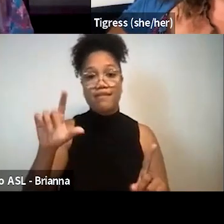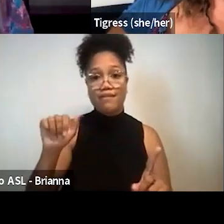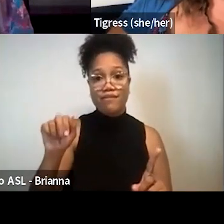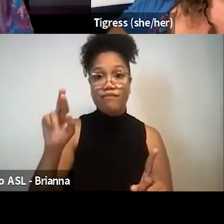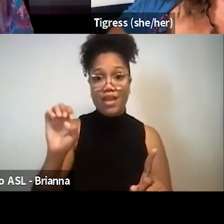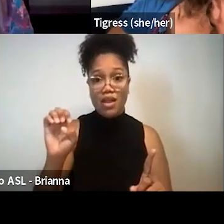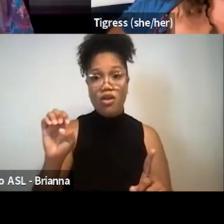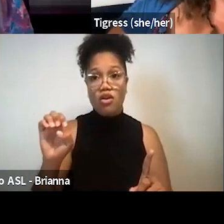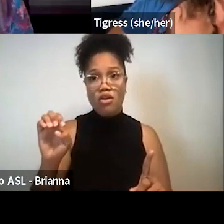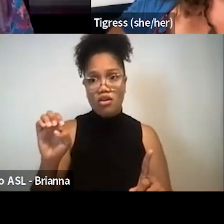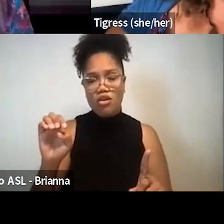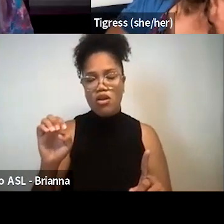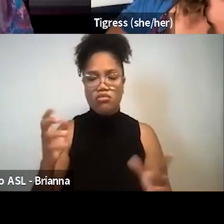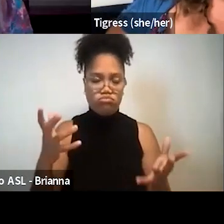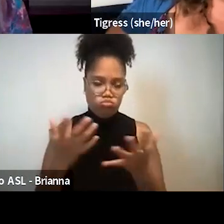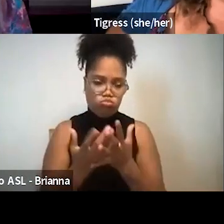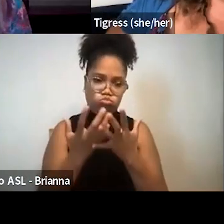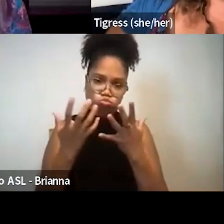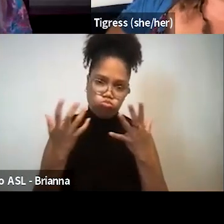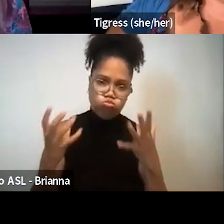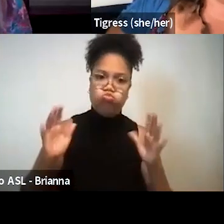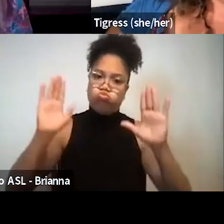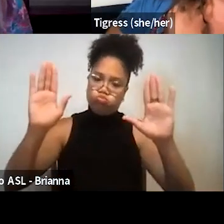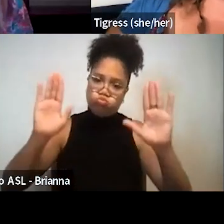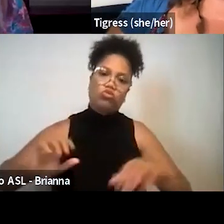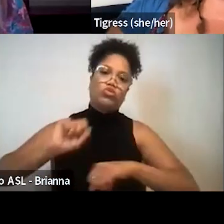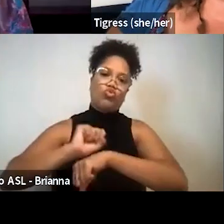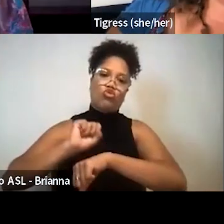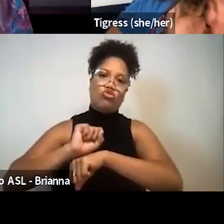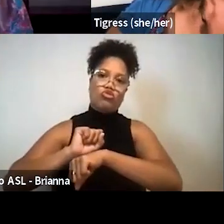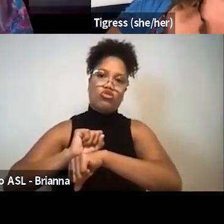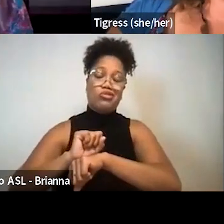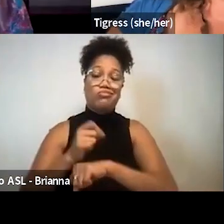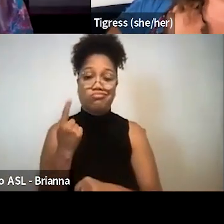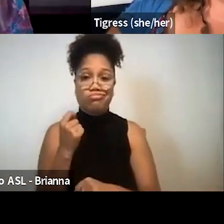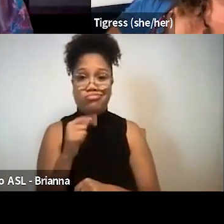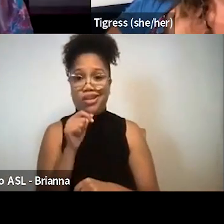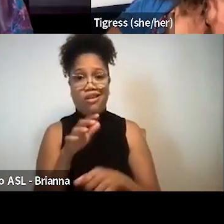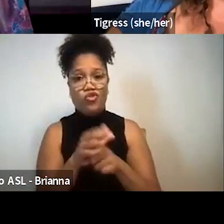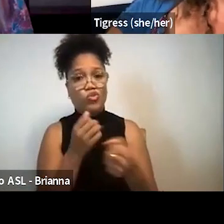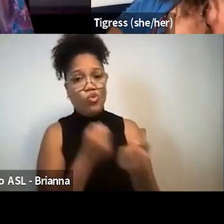doing tremendous work under supported, under-resourced, all volunteer